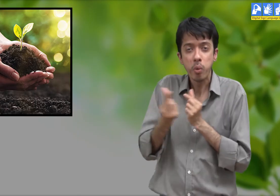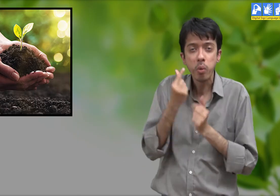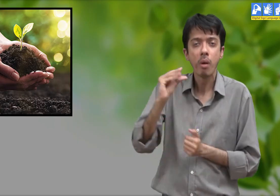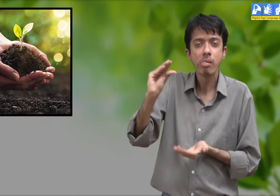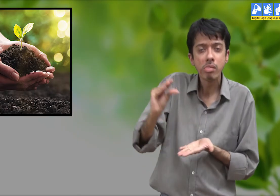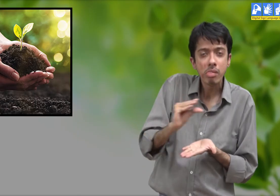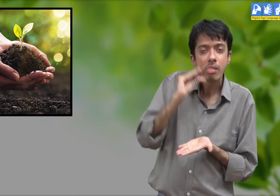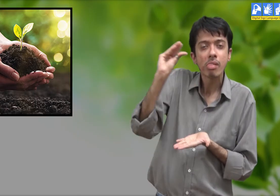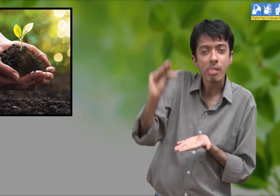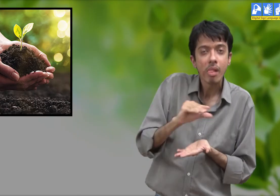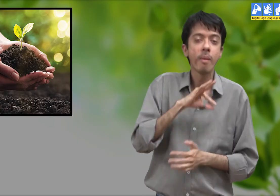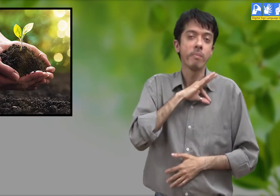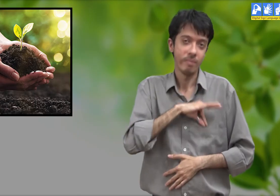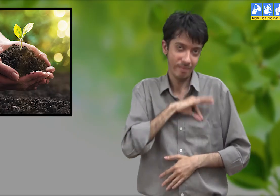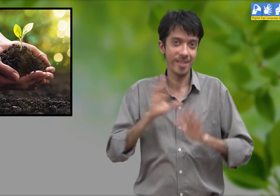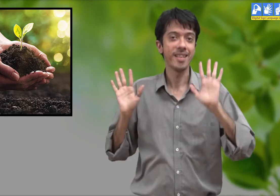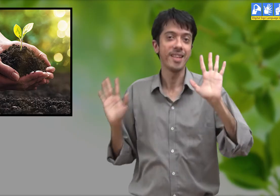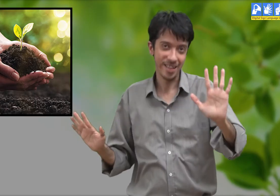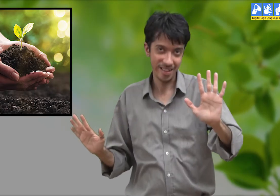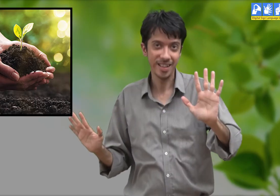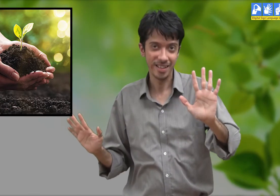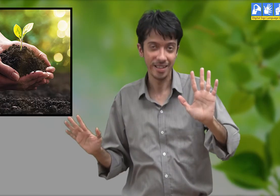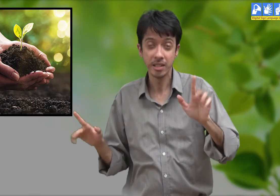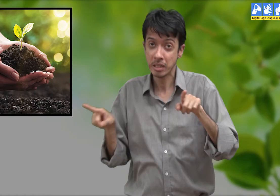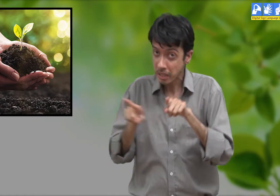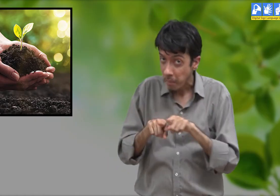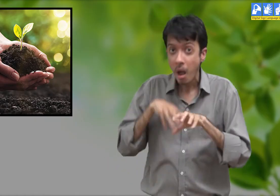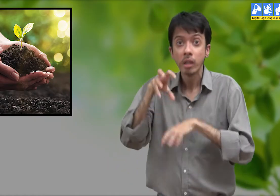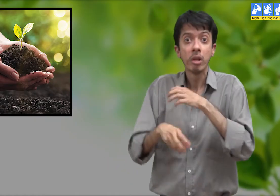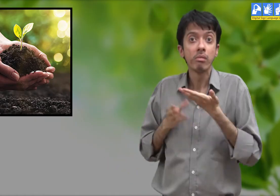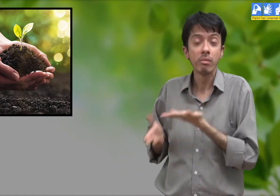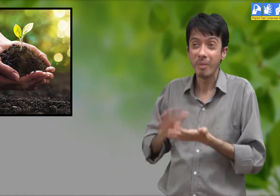So it is important for us to limit the use of available resources.